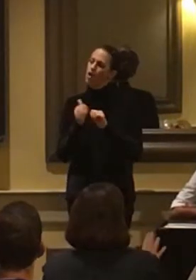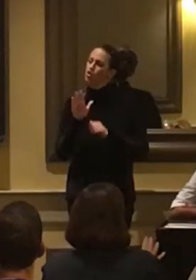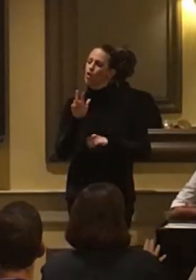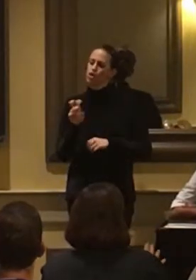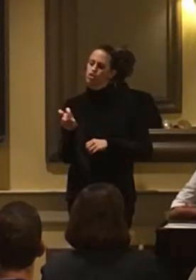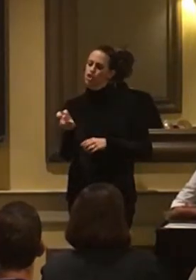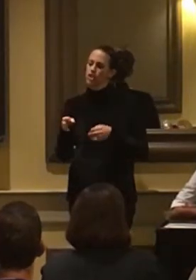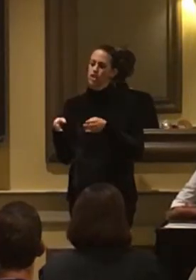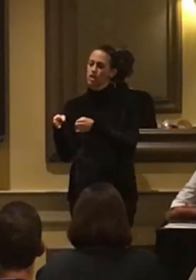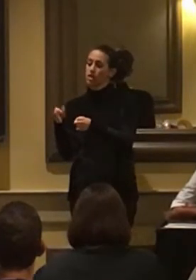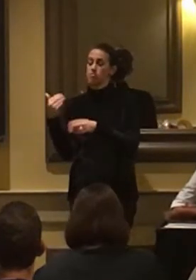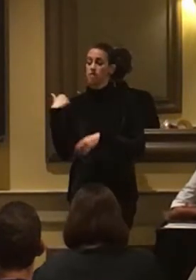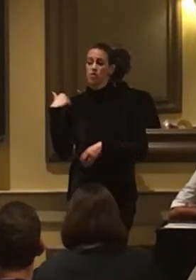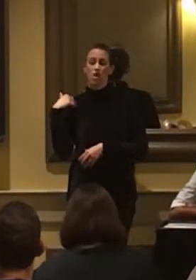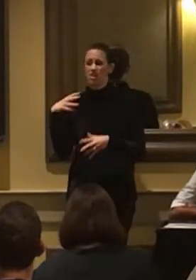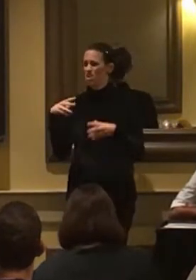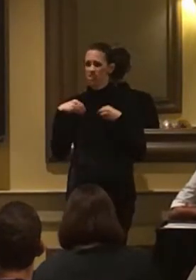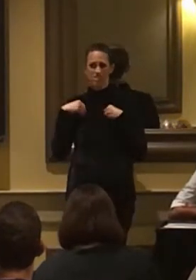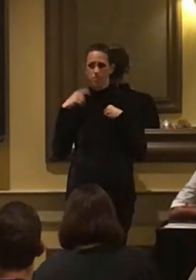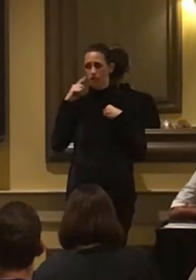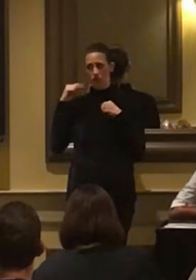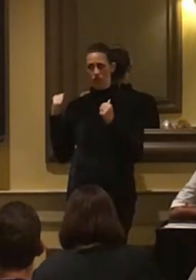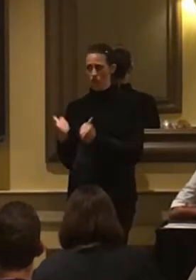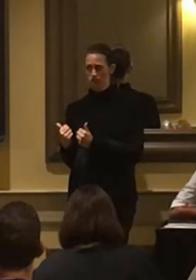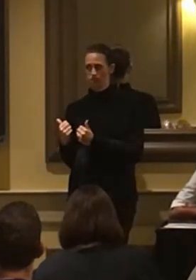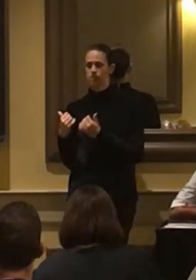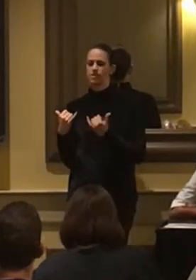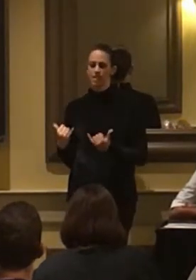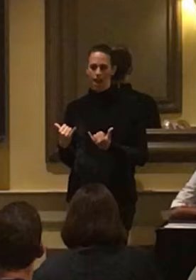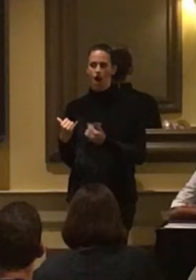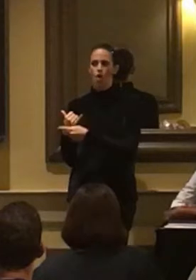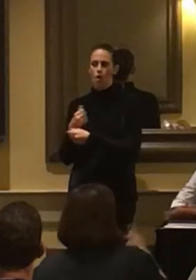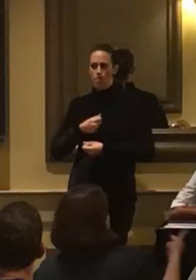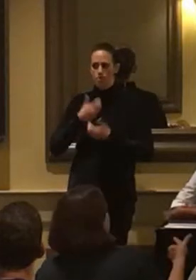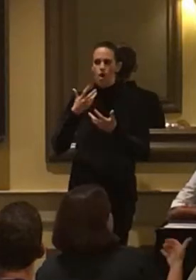. How did that happen?